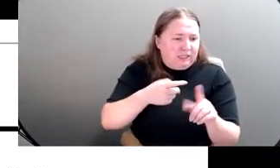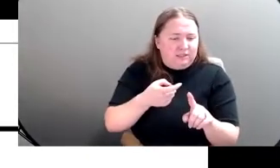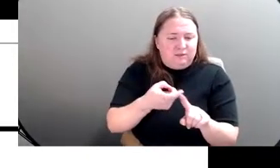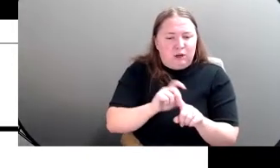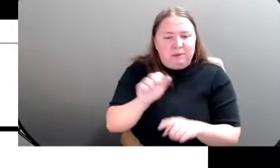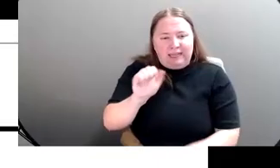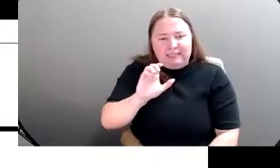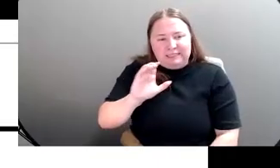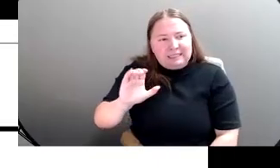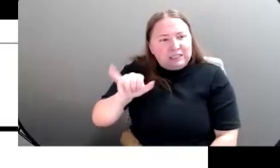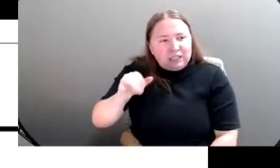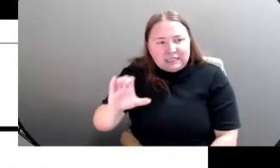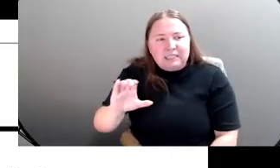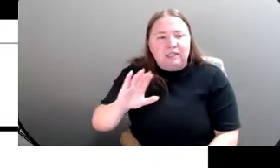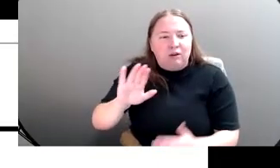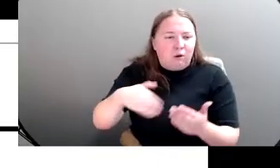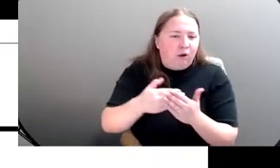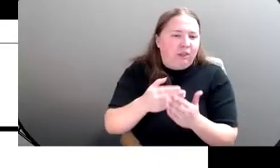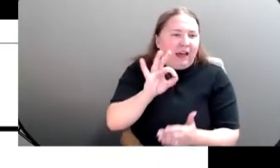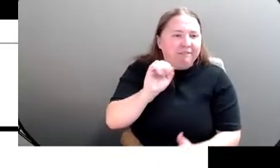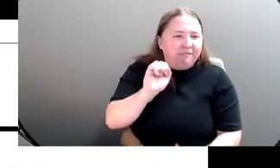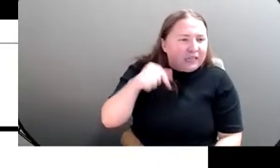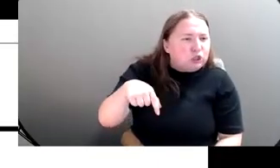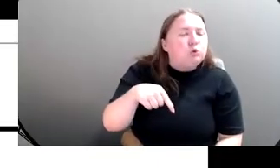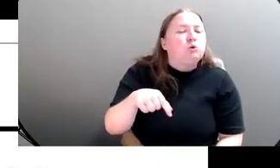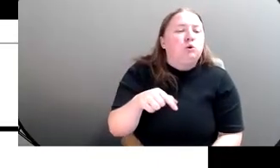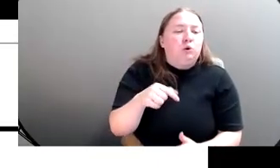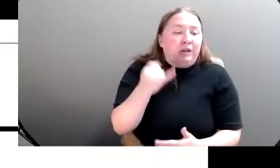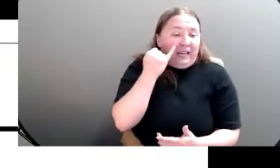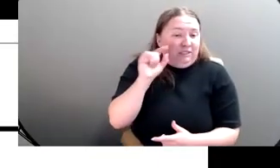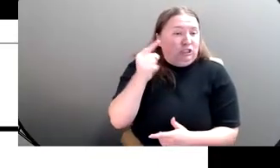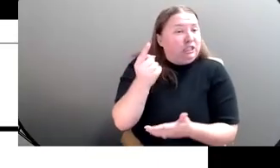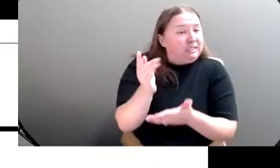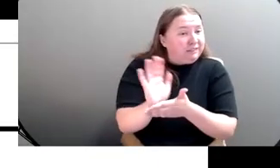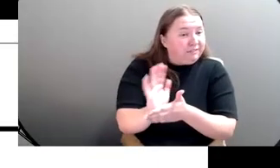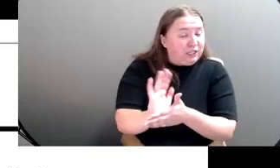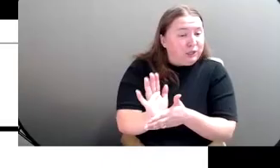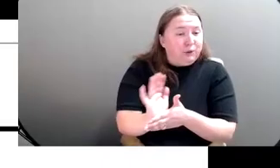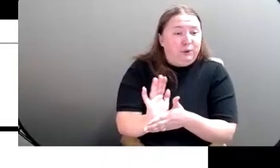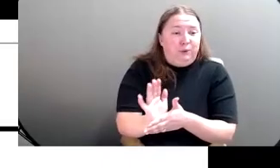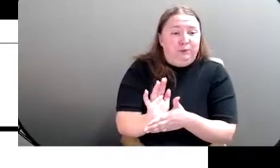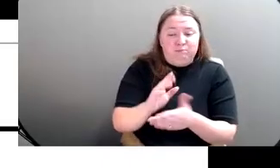FAQs and looking at other institutions and whatnot, if it's just a video, that they have to watch,